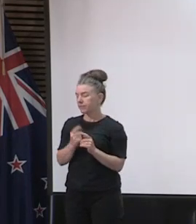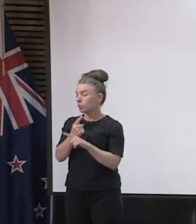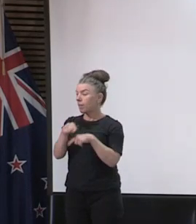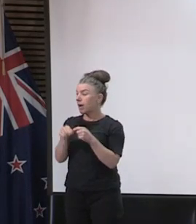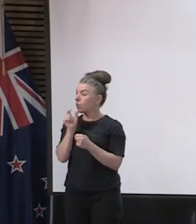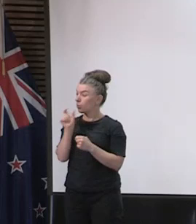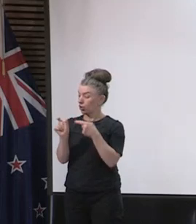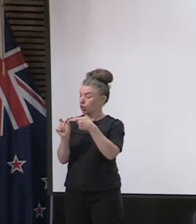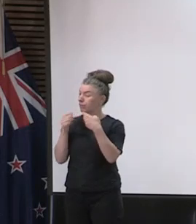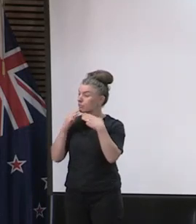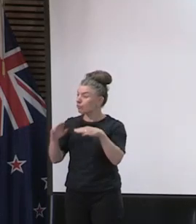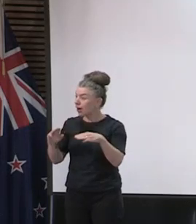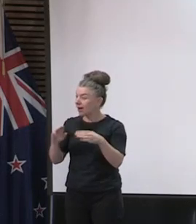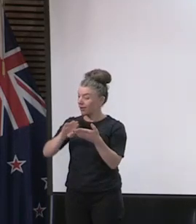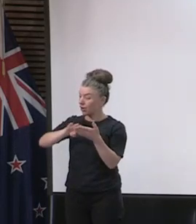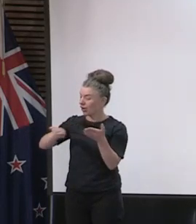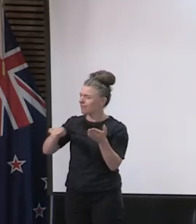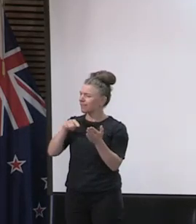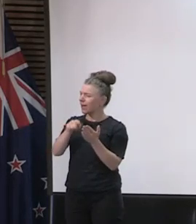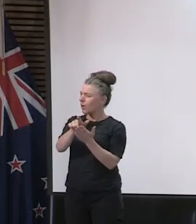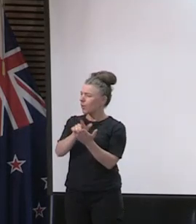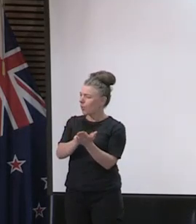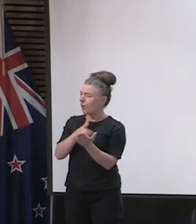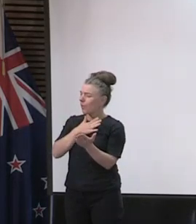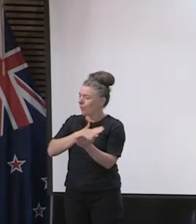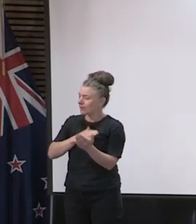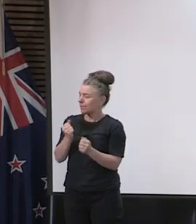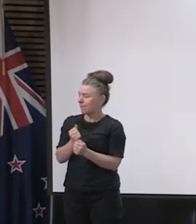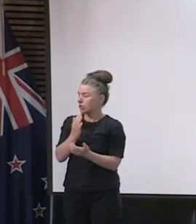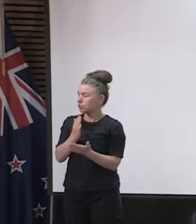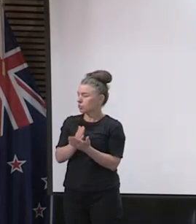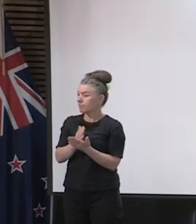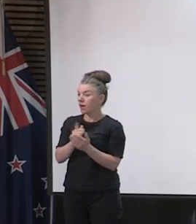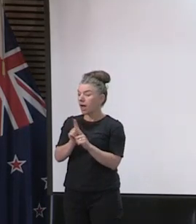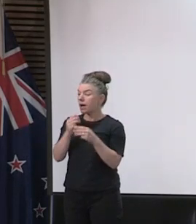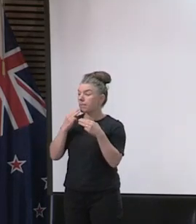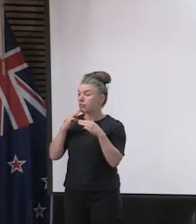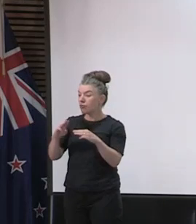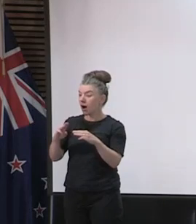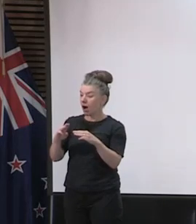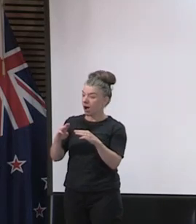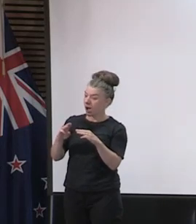had previously. On the issue of the reference to marae,